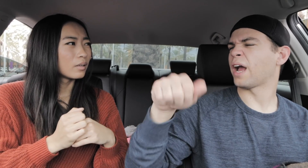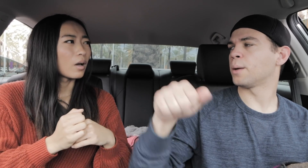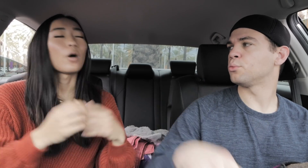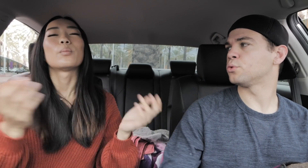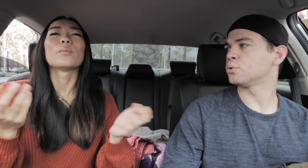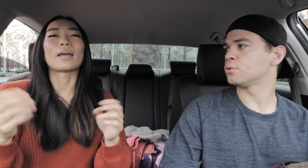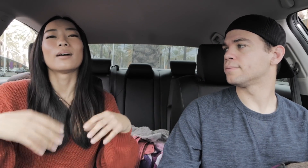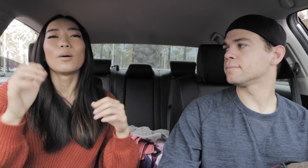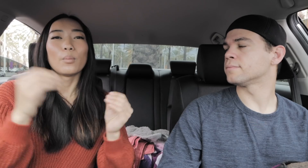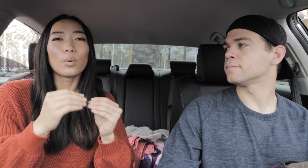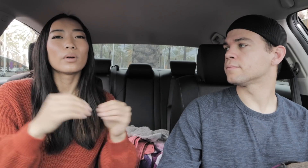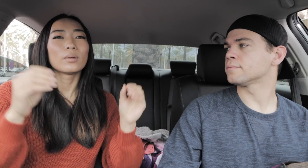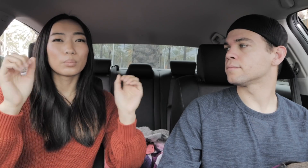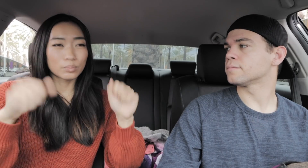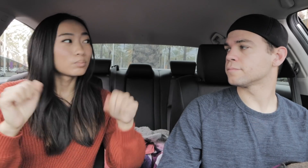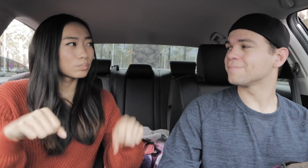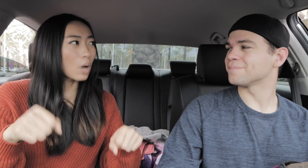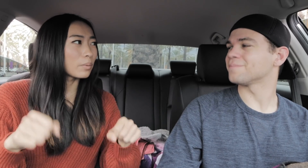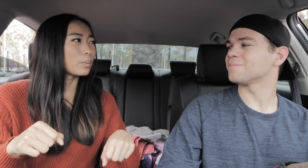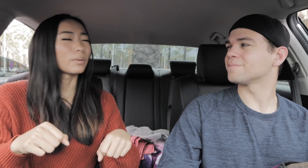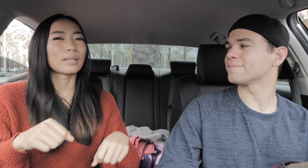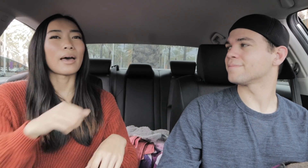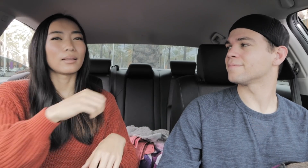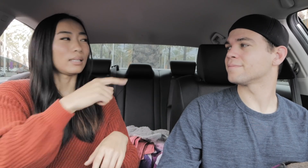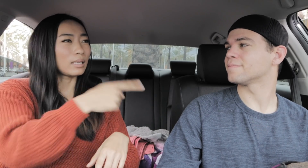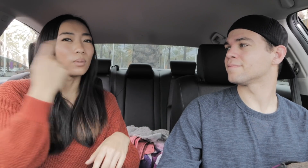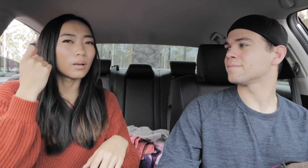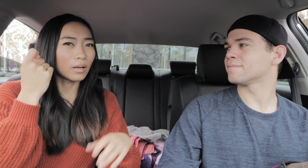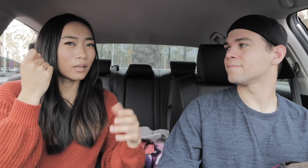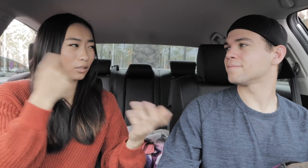R: More capable Yeah, more probable that he will